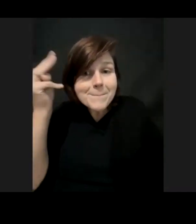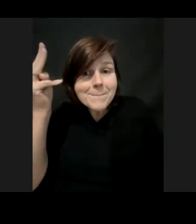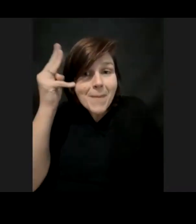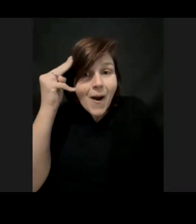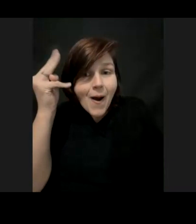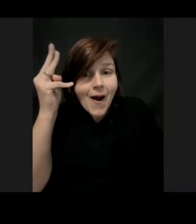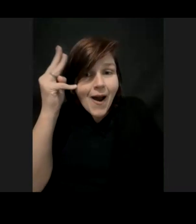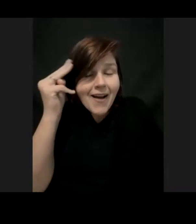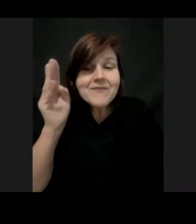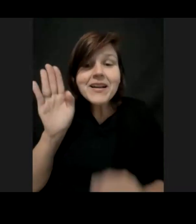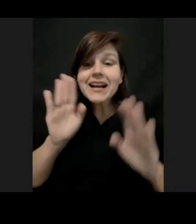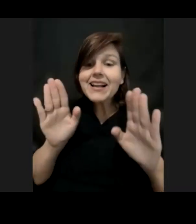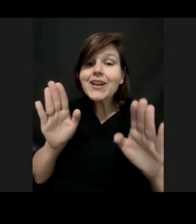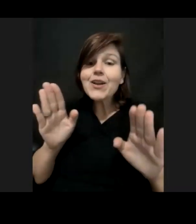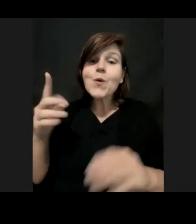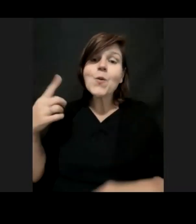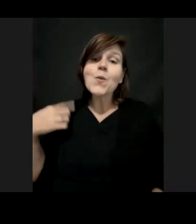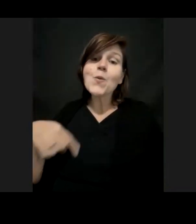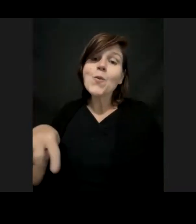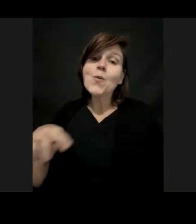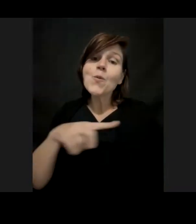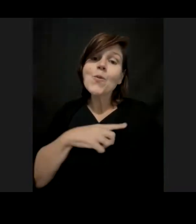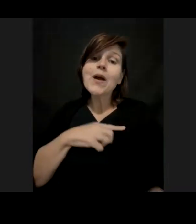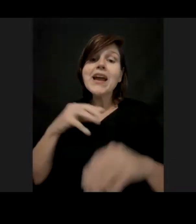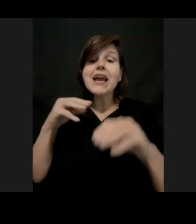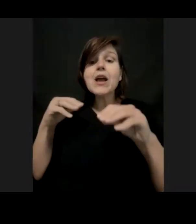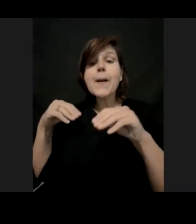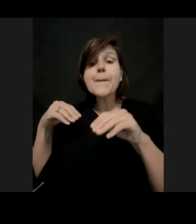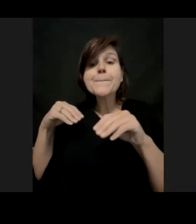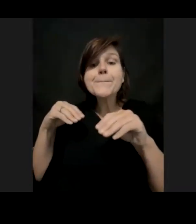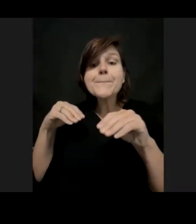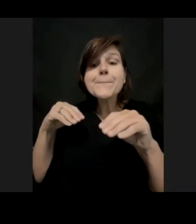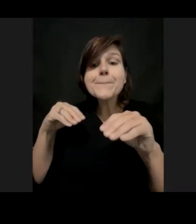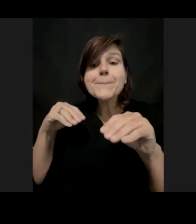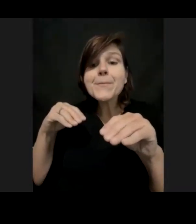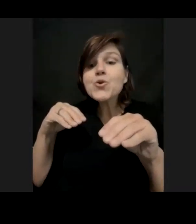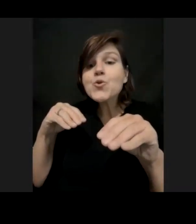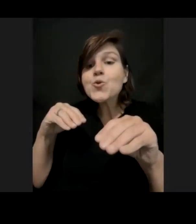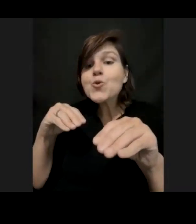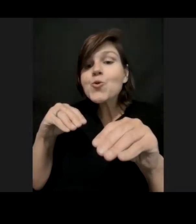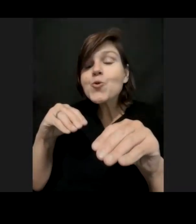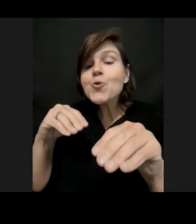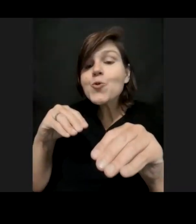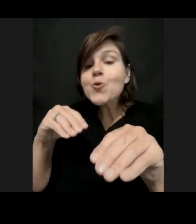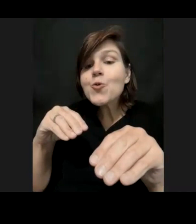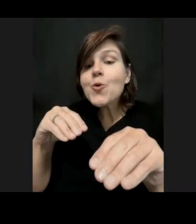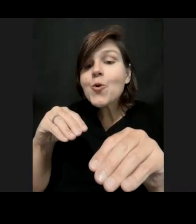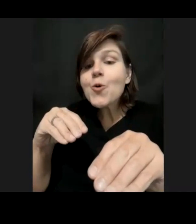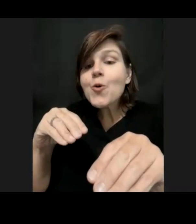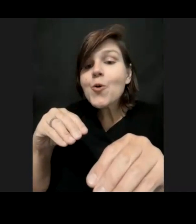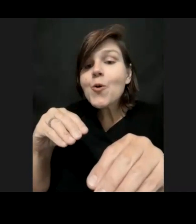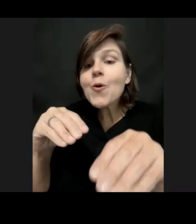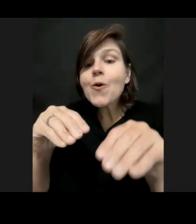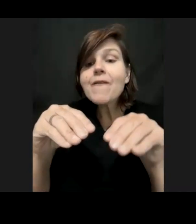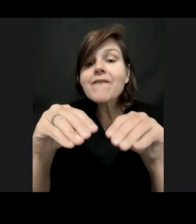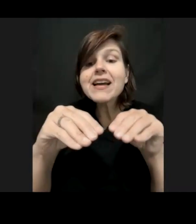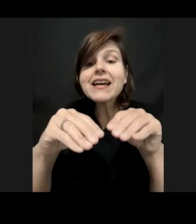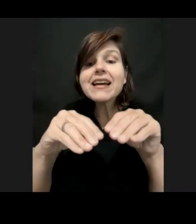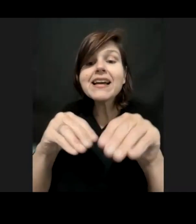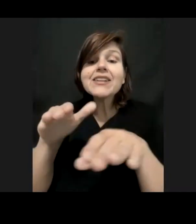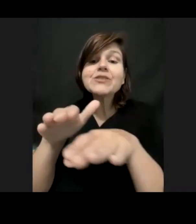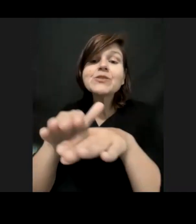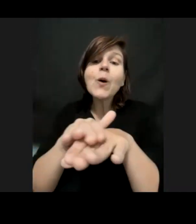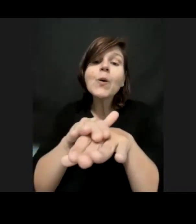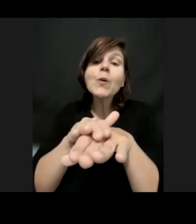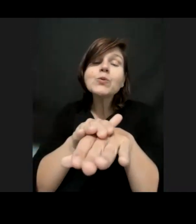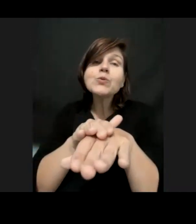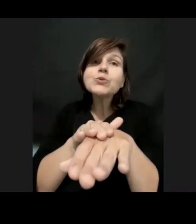We mooooove so sloooooowly,” said Gail.